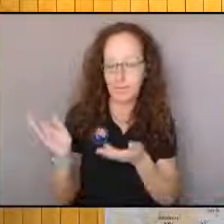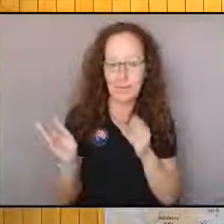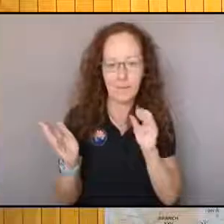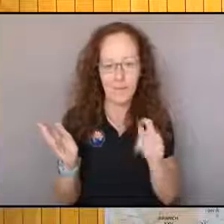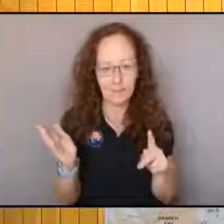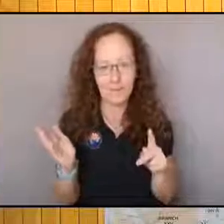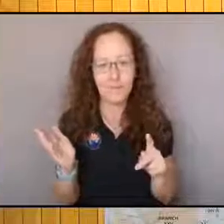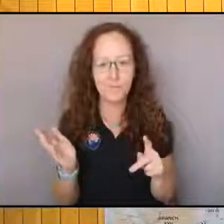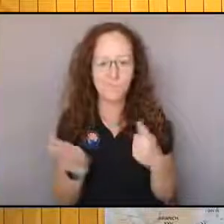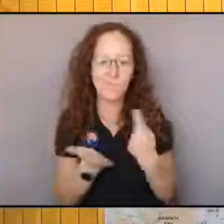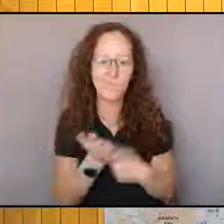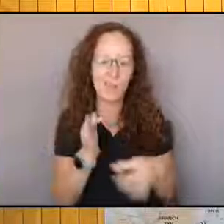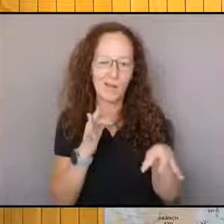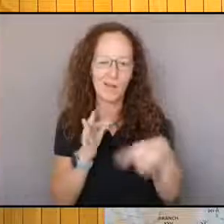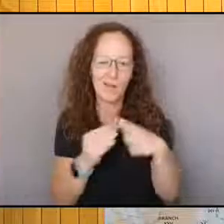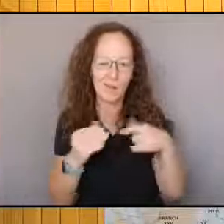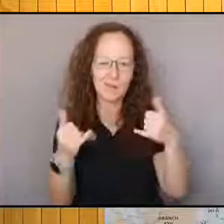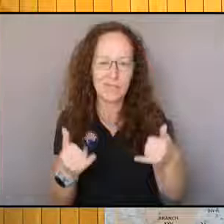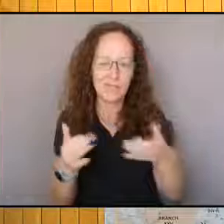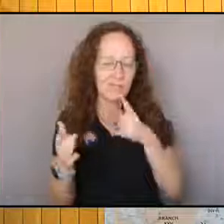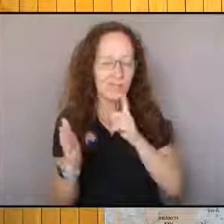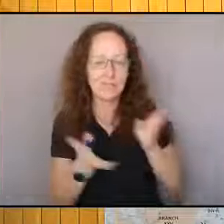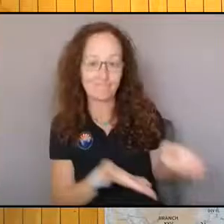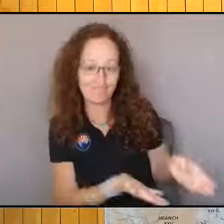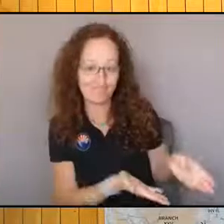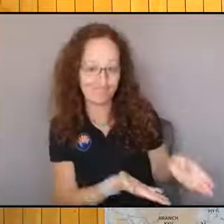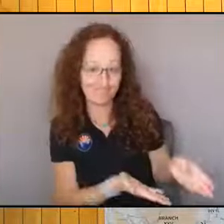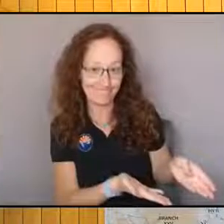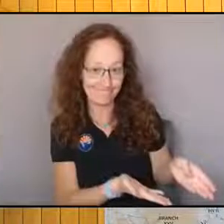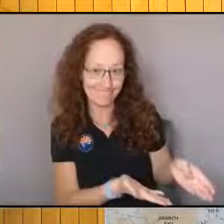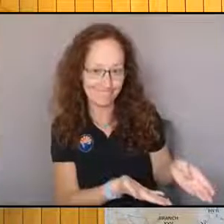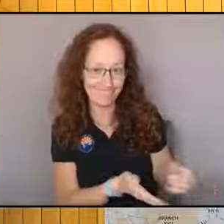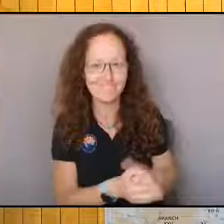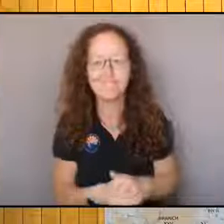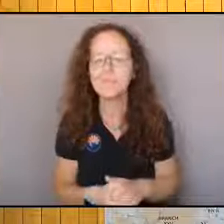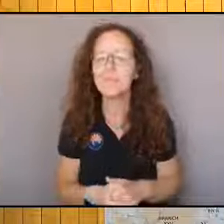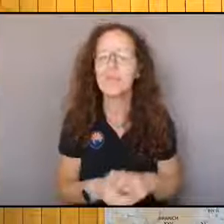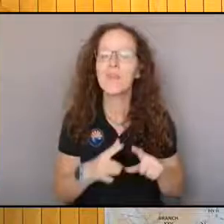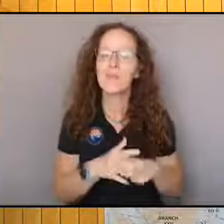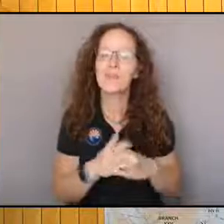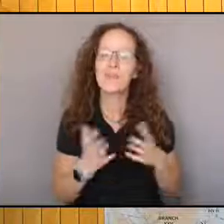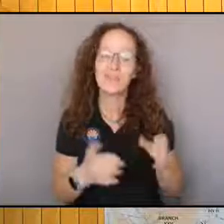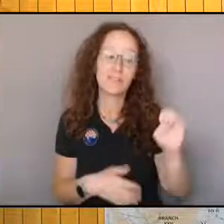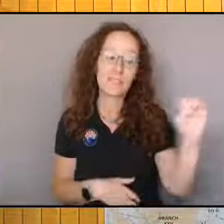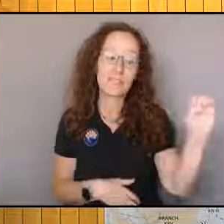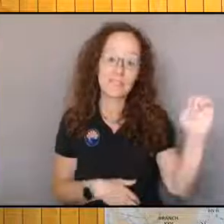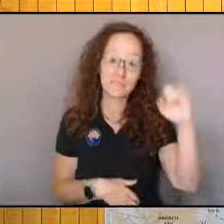APPROACHES TO THE PROBLEMS WE HAVE FACED IN THE PAST